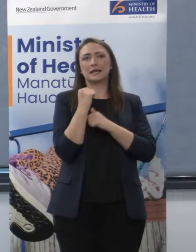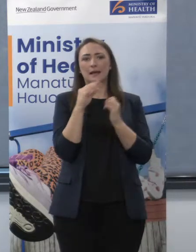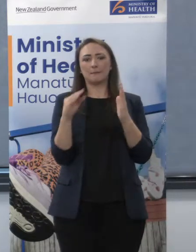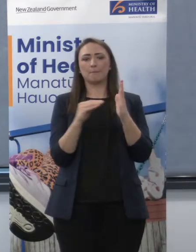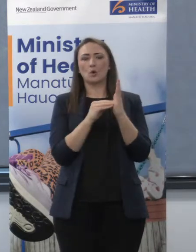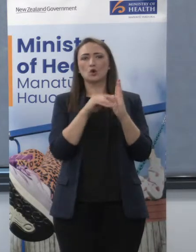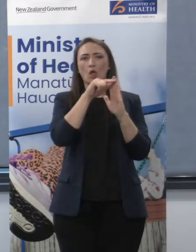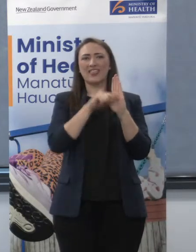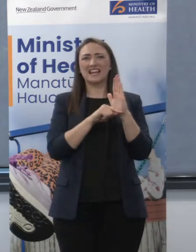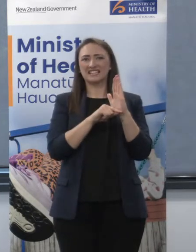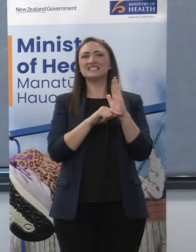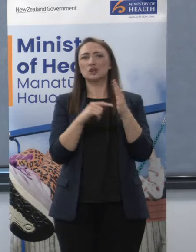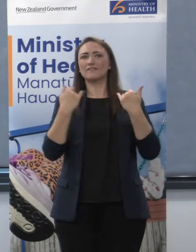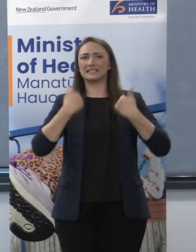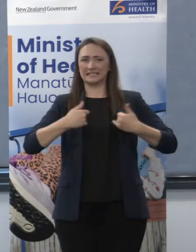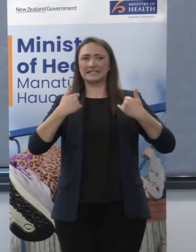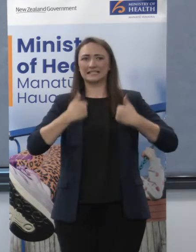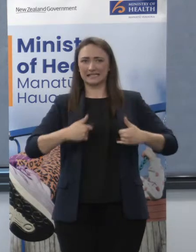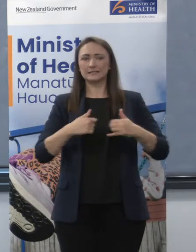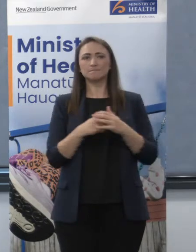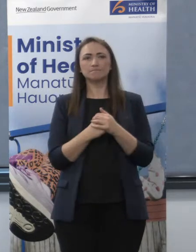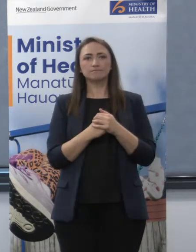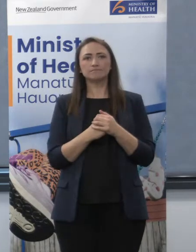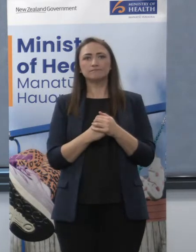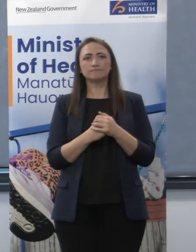yesterday decided to make a